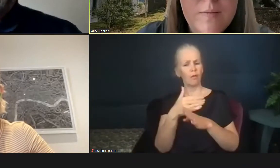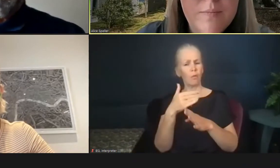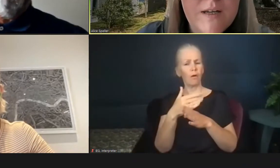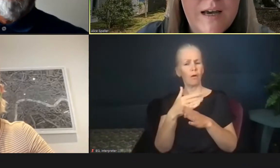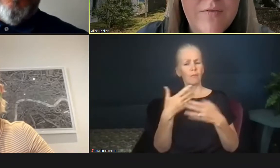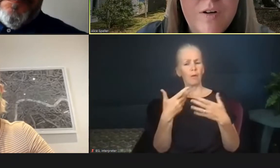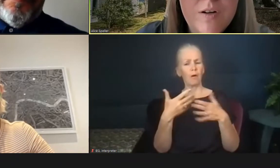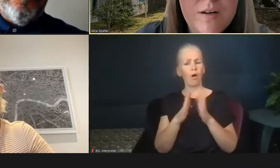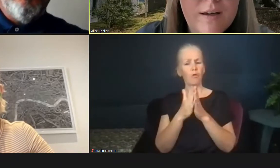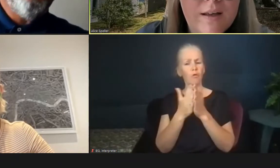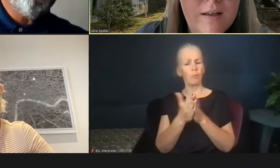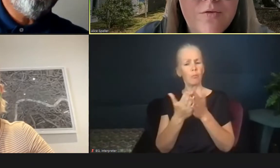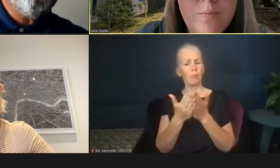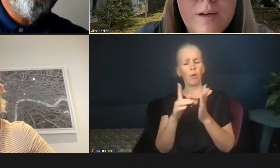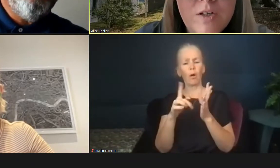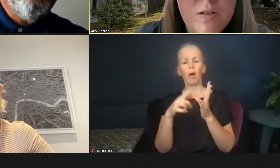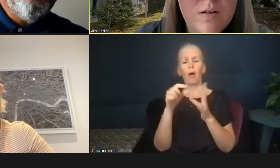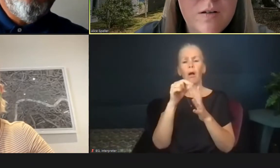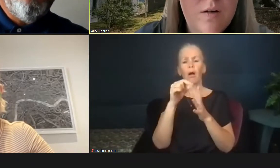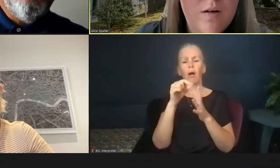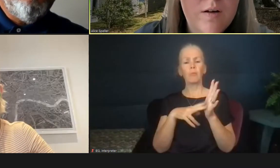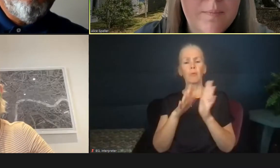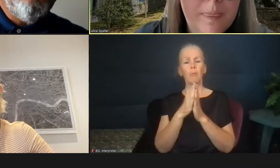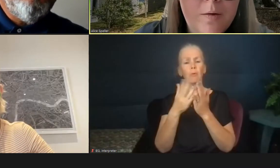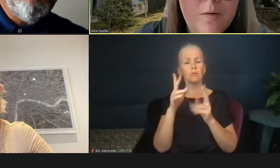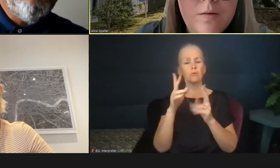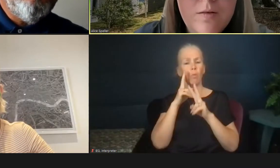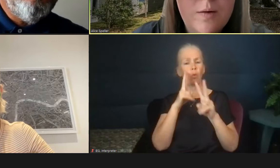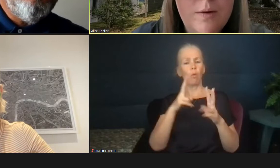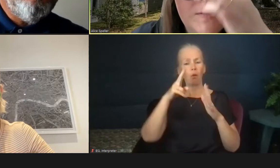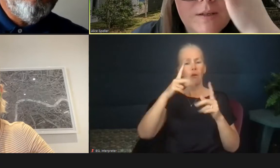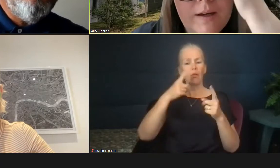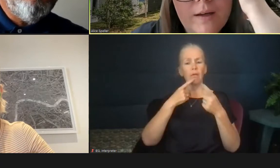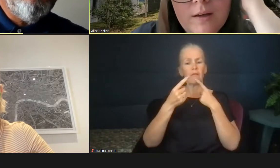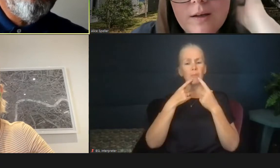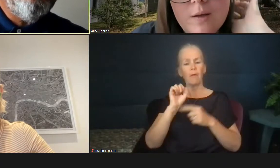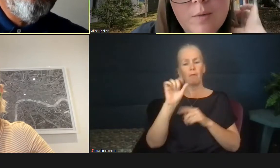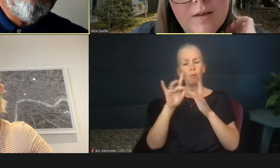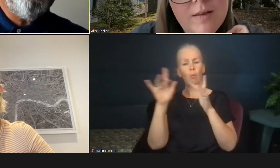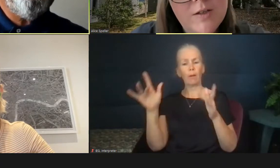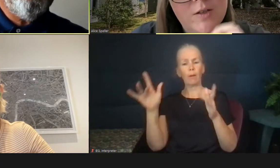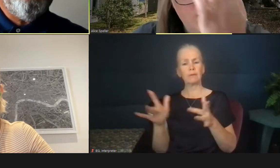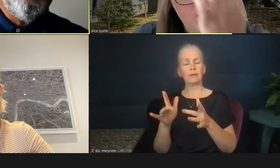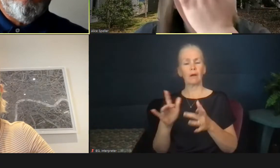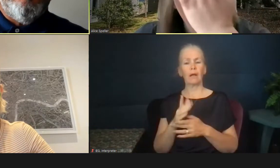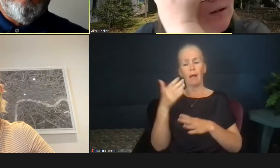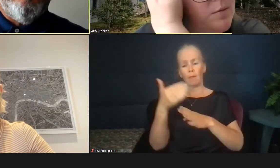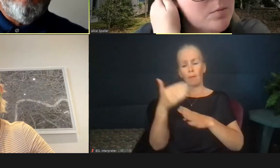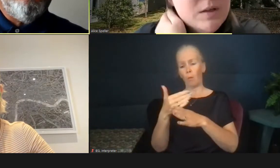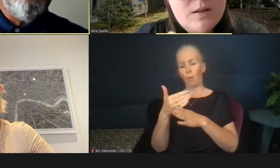Book to have a look at the information on their website and the work that they're doing within